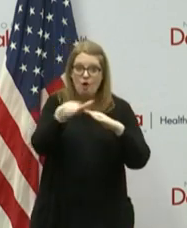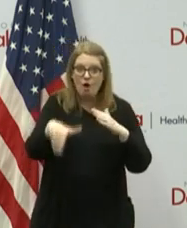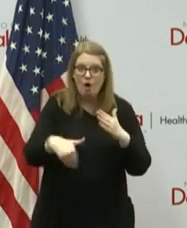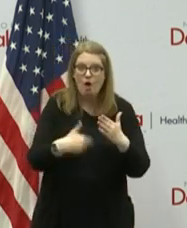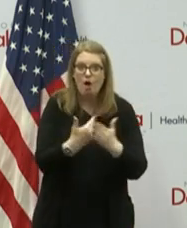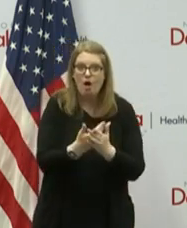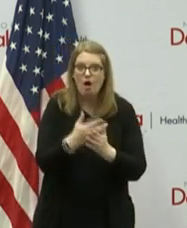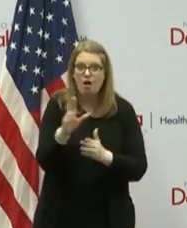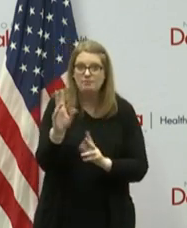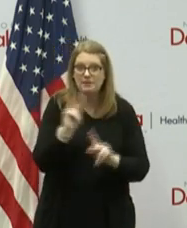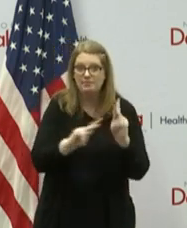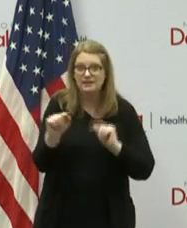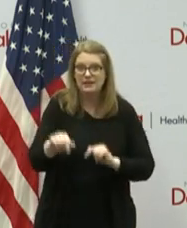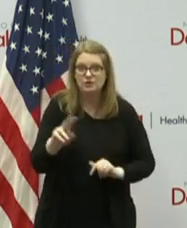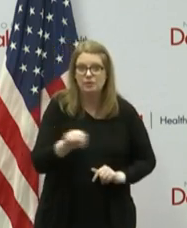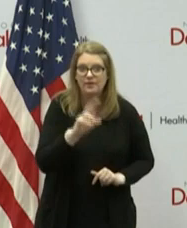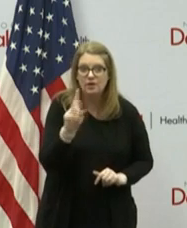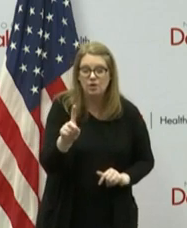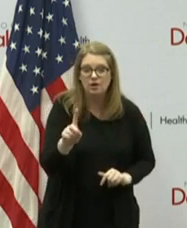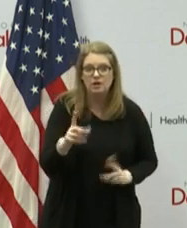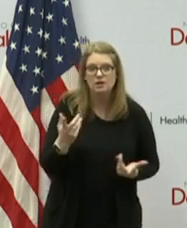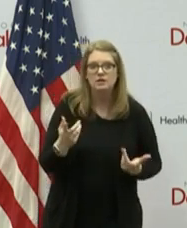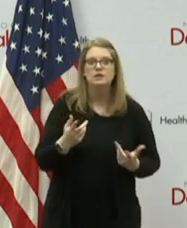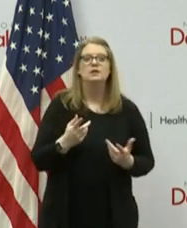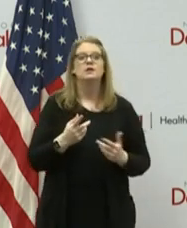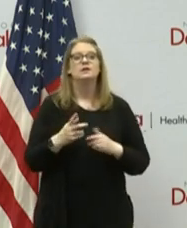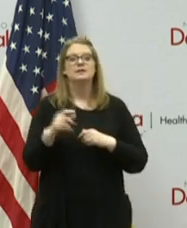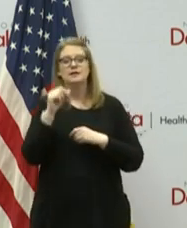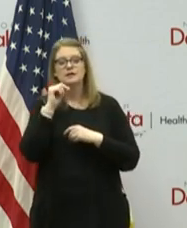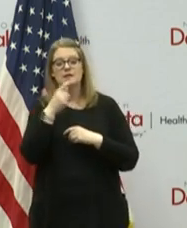GOVERNMENTS AND SECURED SUPPORT FOR VOTE BY MAIL FOR ALL NORTH